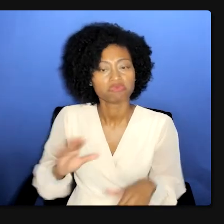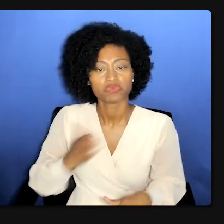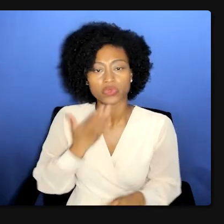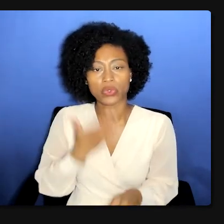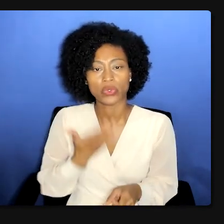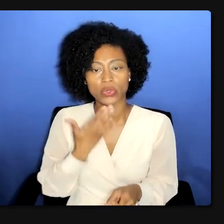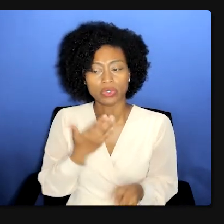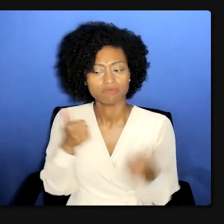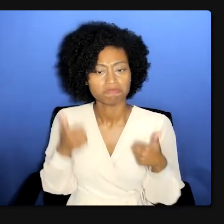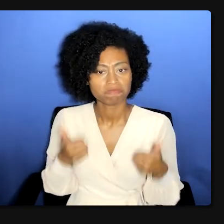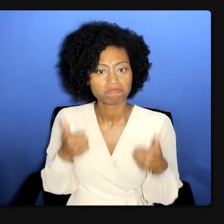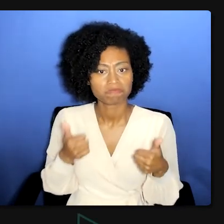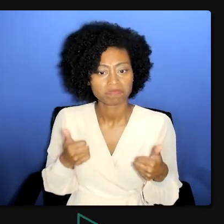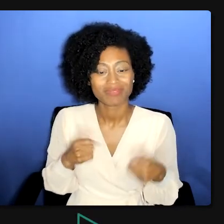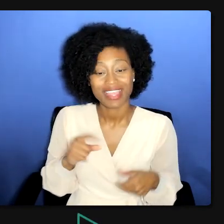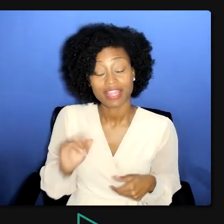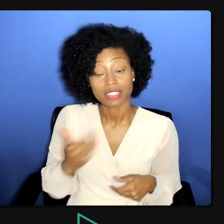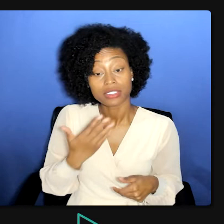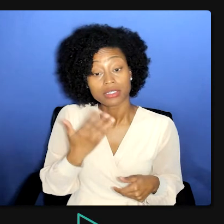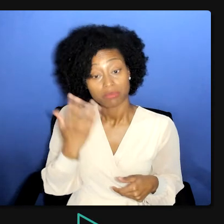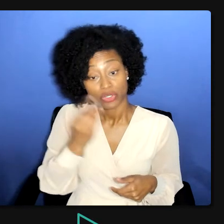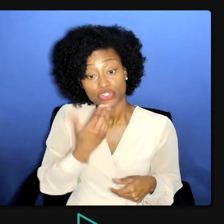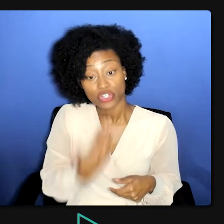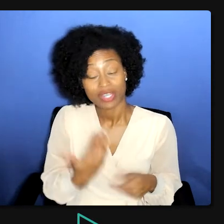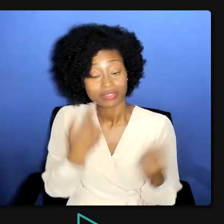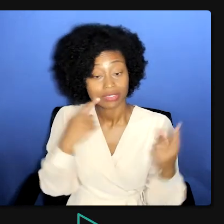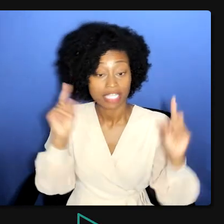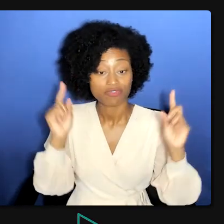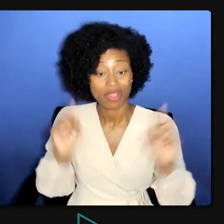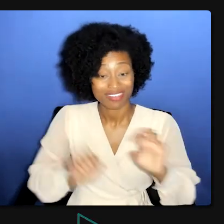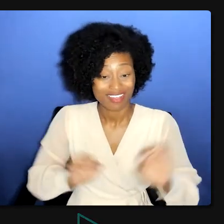So we actually feel like this was a reasonable, successful experiment.